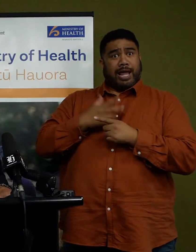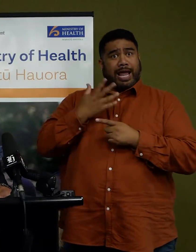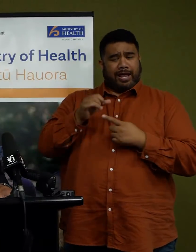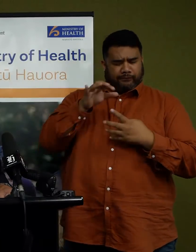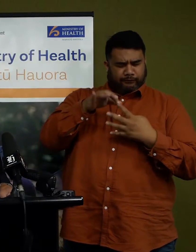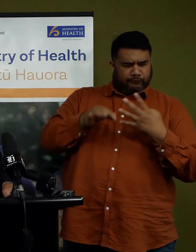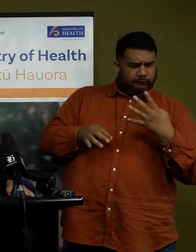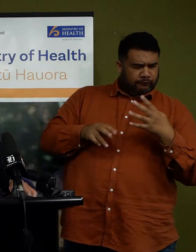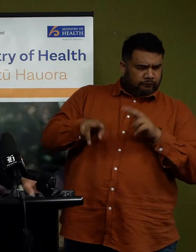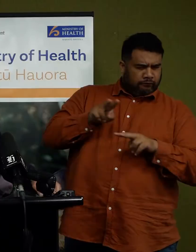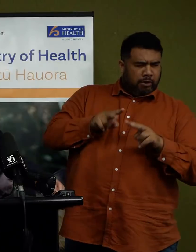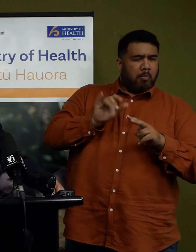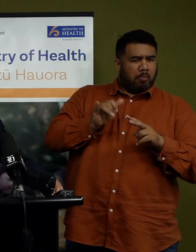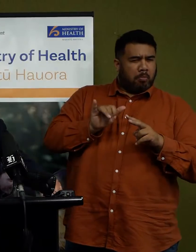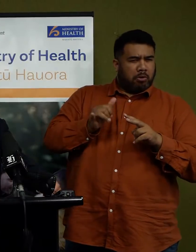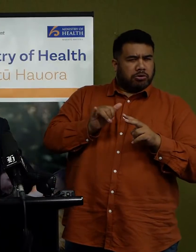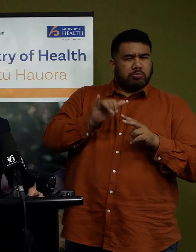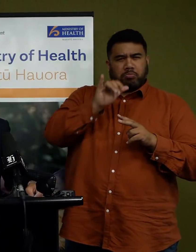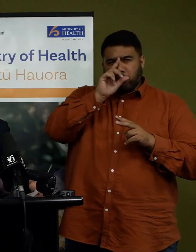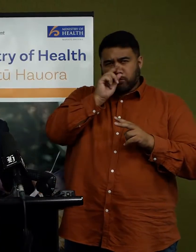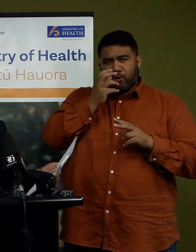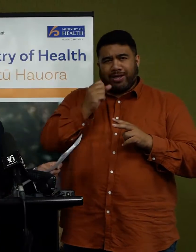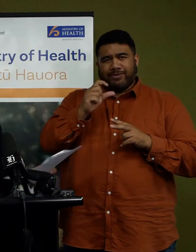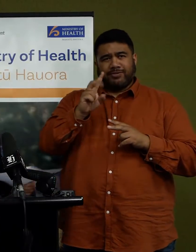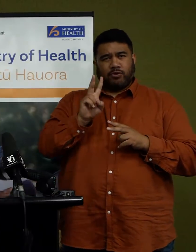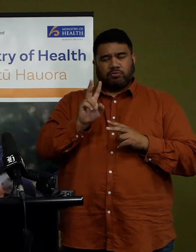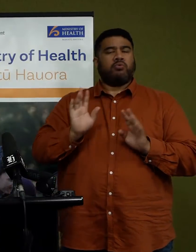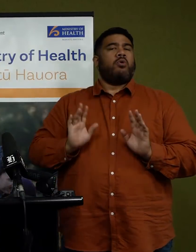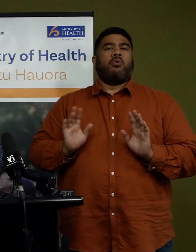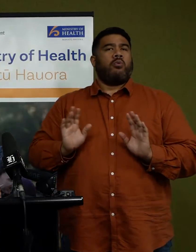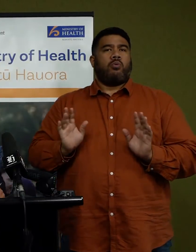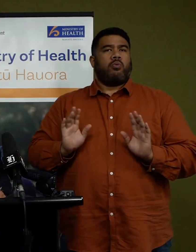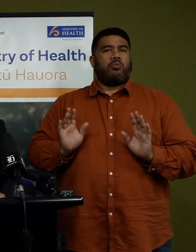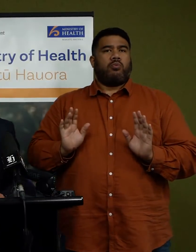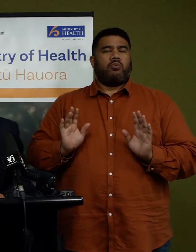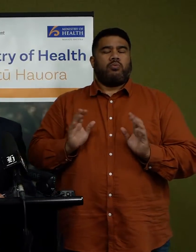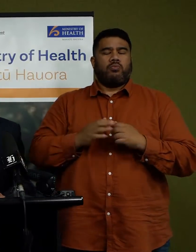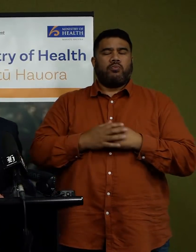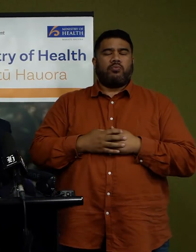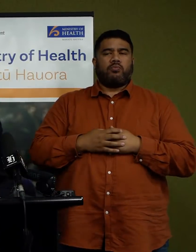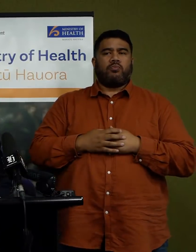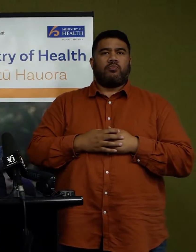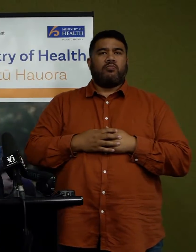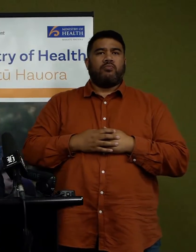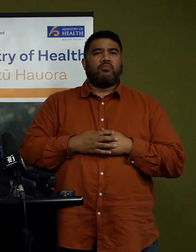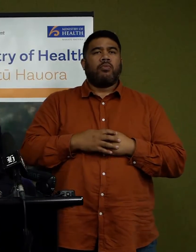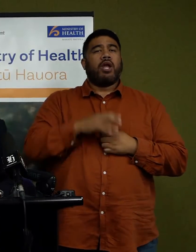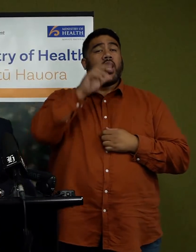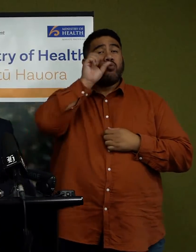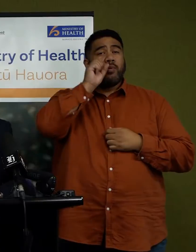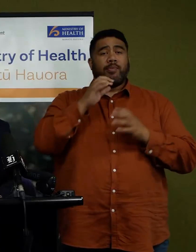And I do want to quote from the comments in the speech from the director general of the World Health Organization